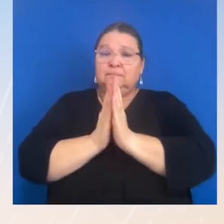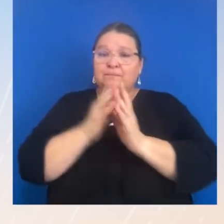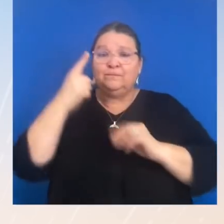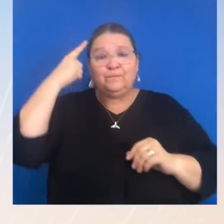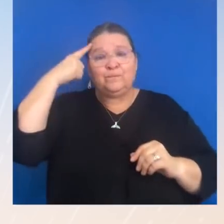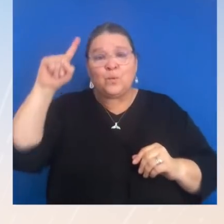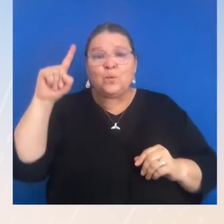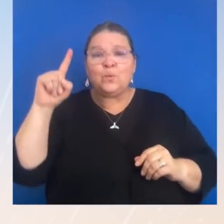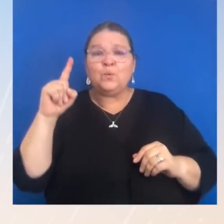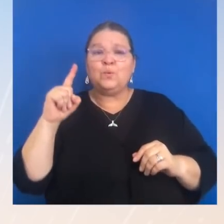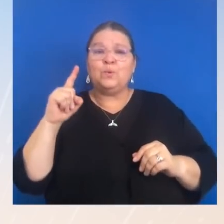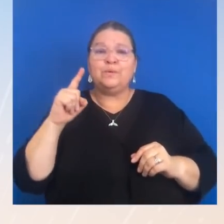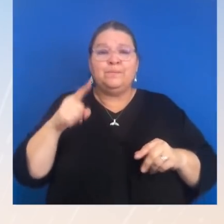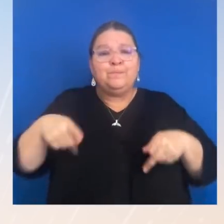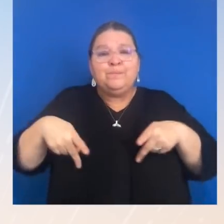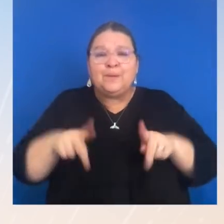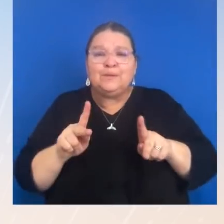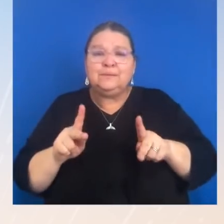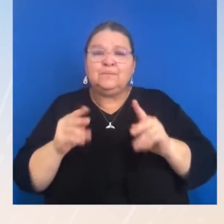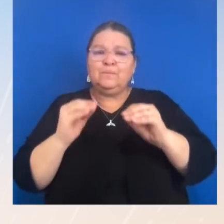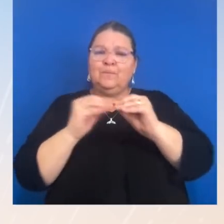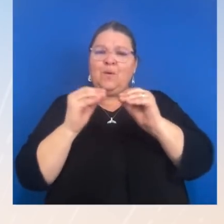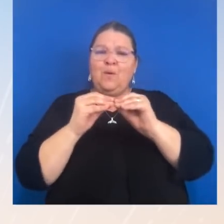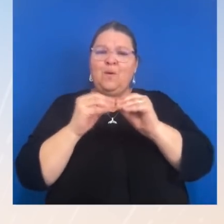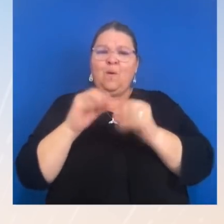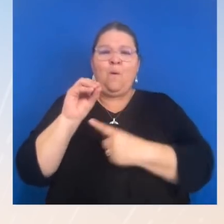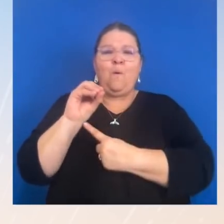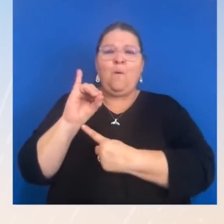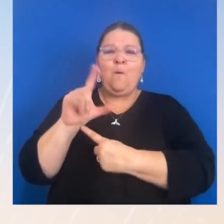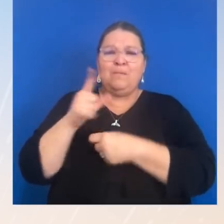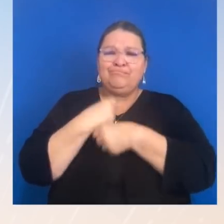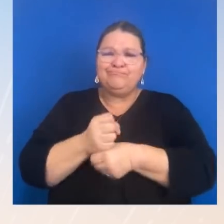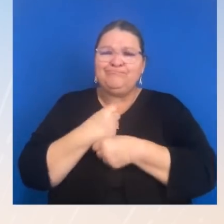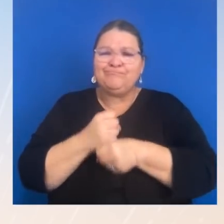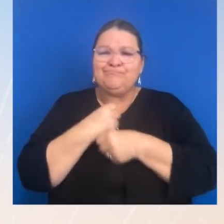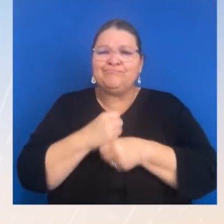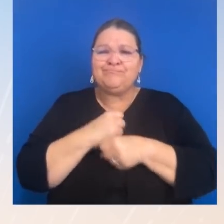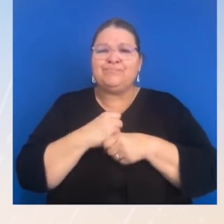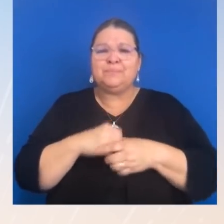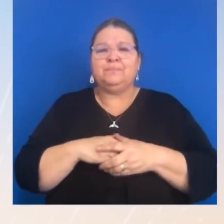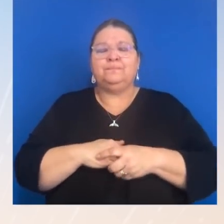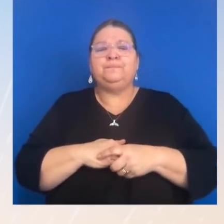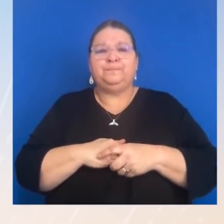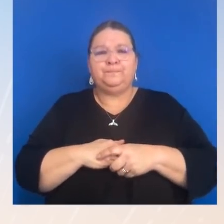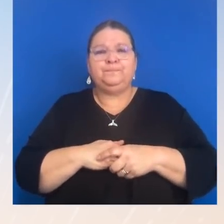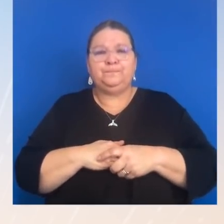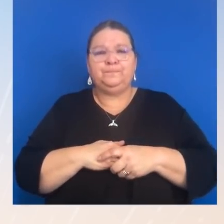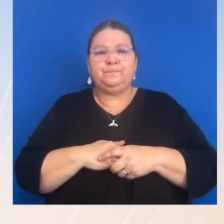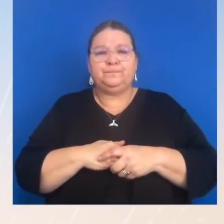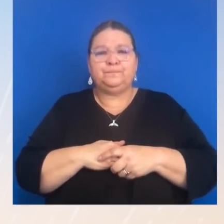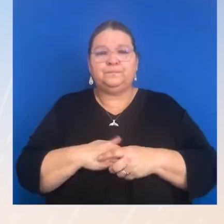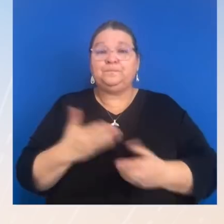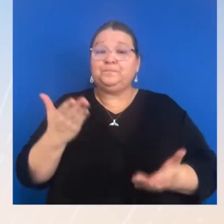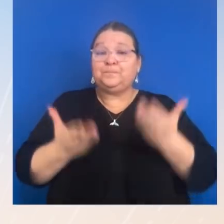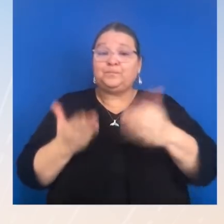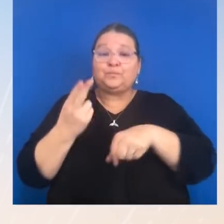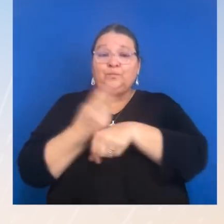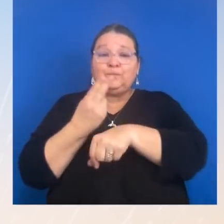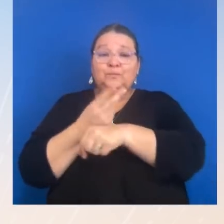Ms. Psaki: Well, without ruling out or ruling in any options, let me explain to you what the Defense Production Act would do in this regard. It would basically be providing money